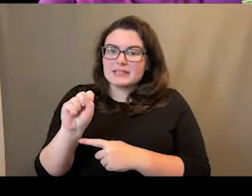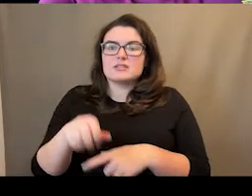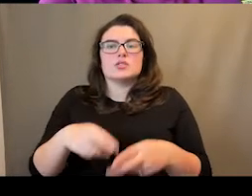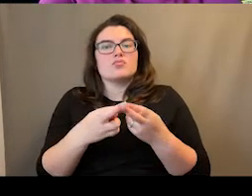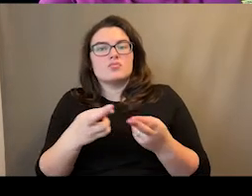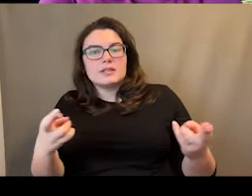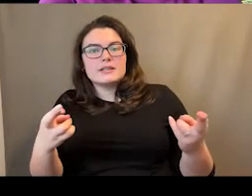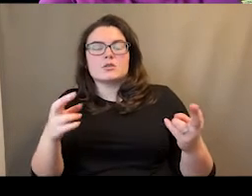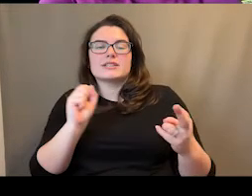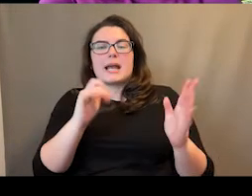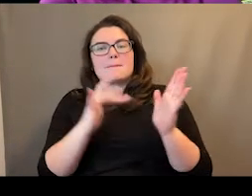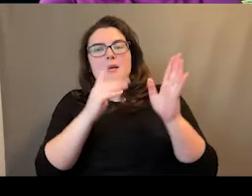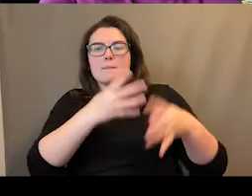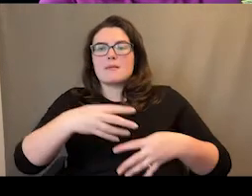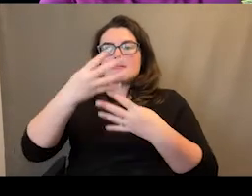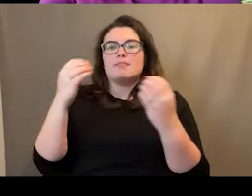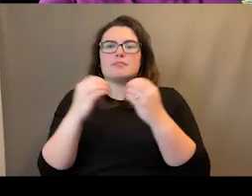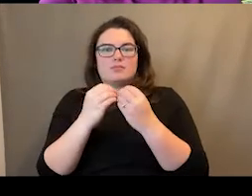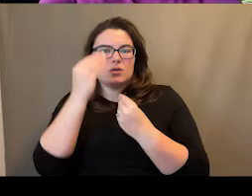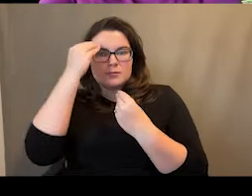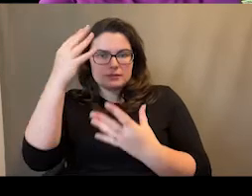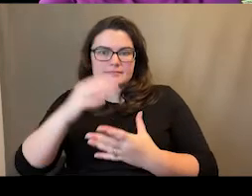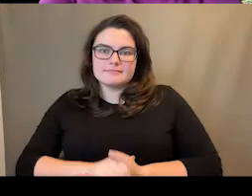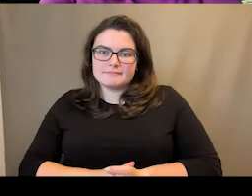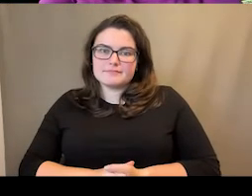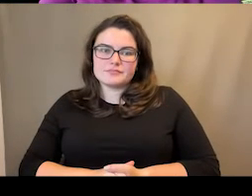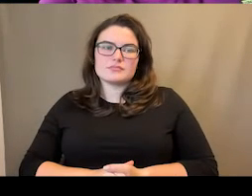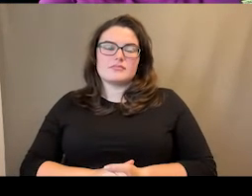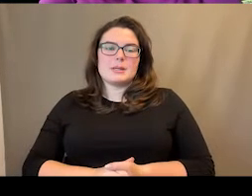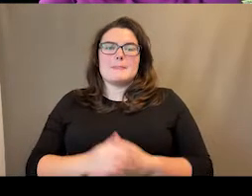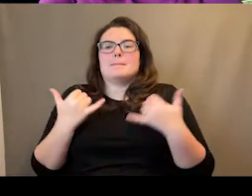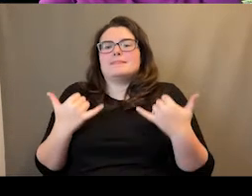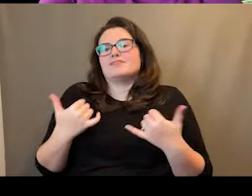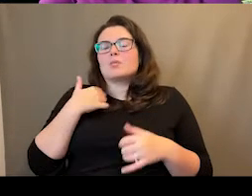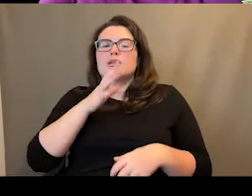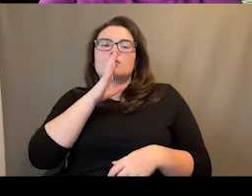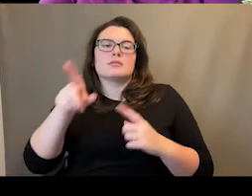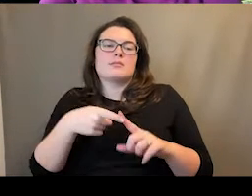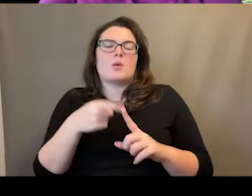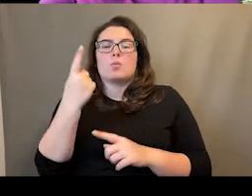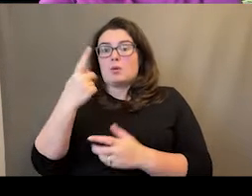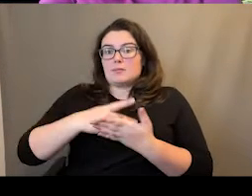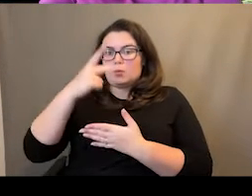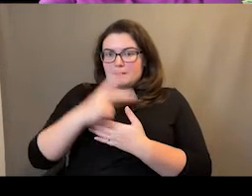get more information from that. I'm going to talk about one of the programs in